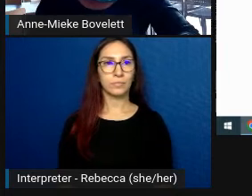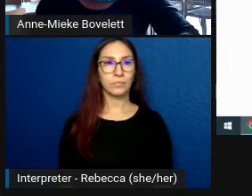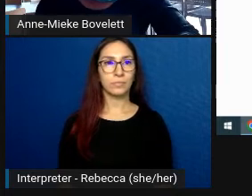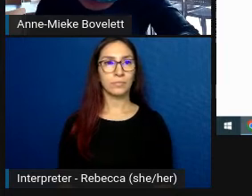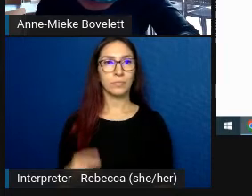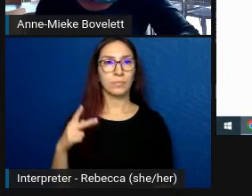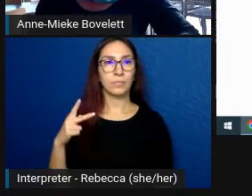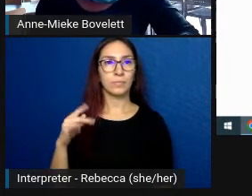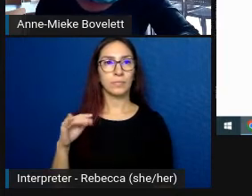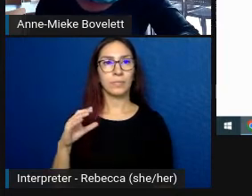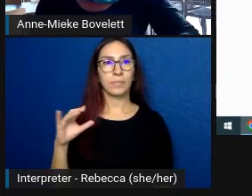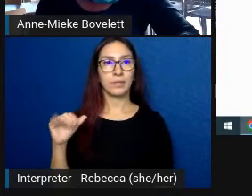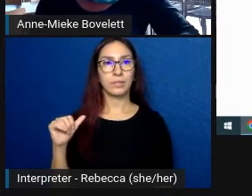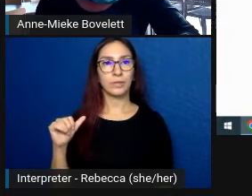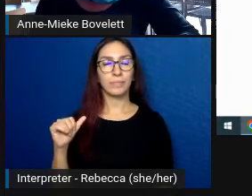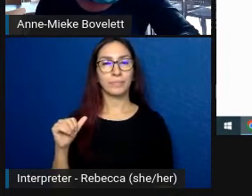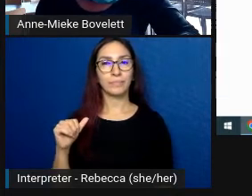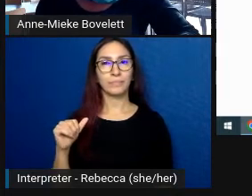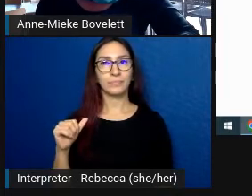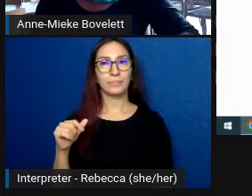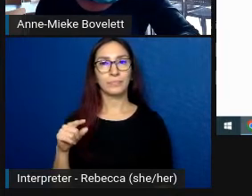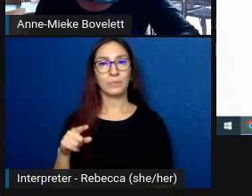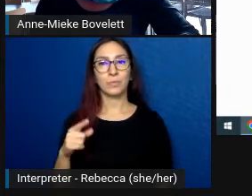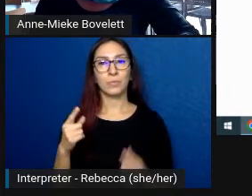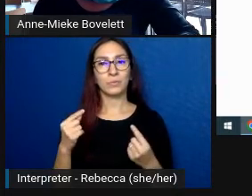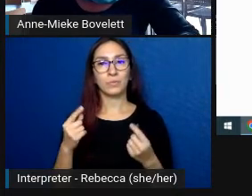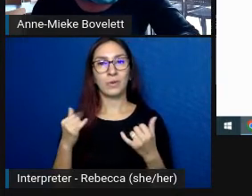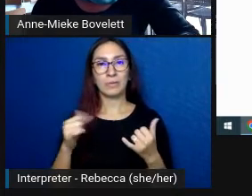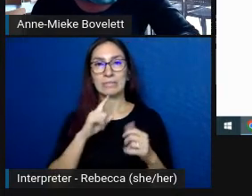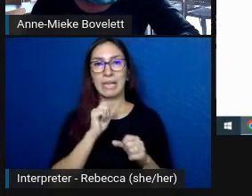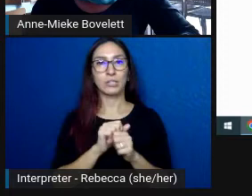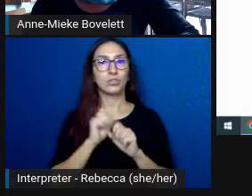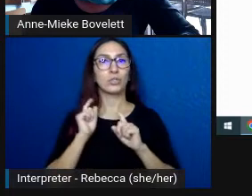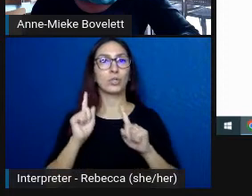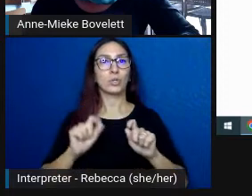What you're trying to do is that actually going to the selections? Select grocery.